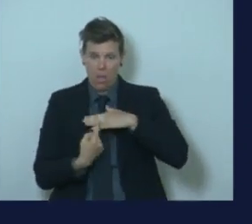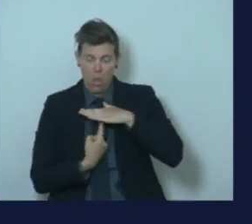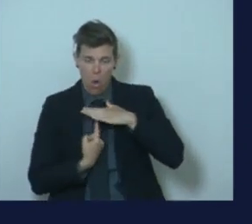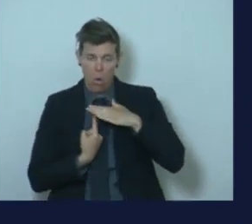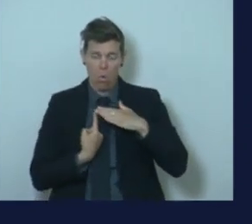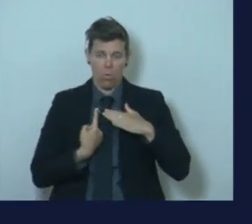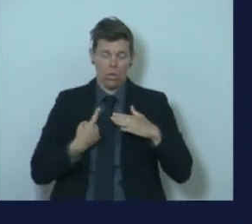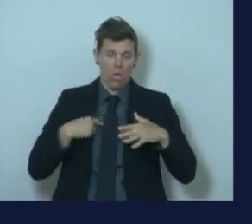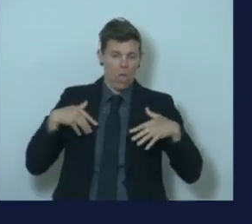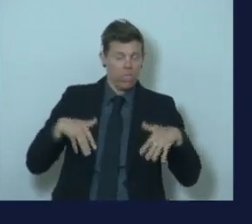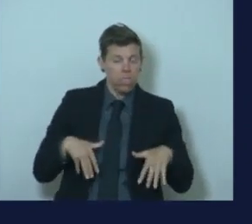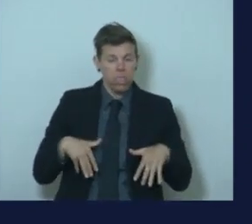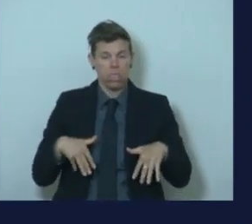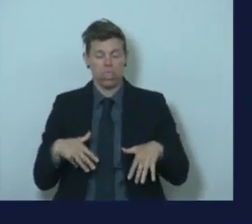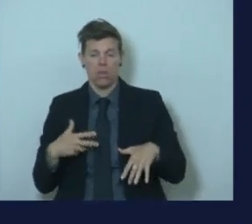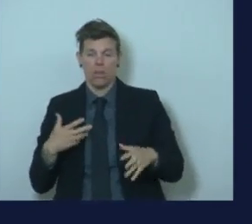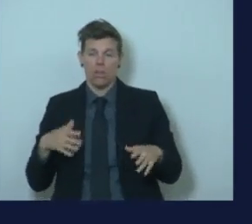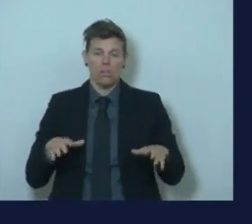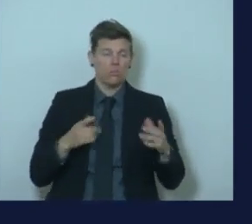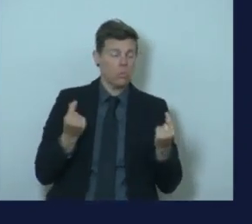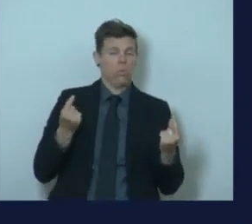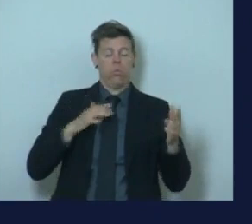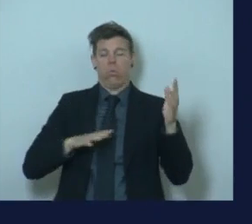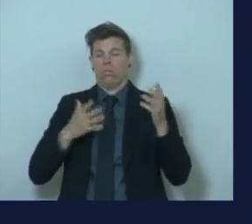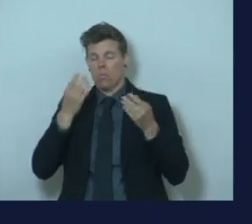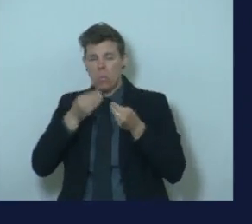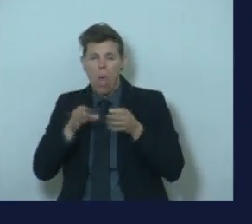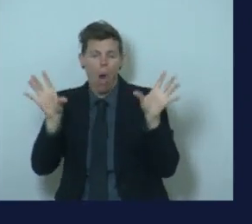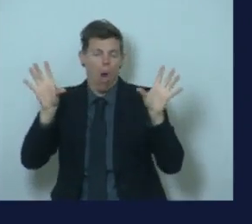WHAT ELSE WOULD HELP WITH THE SENSE OF ISOLATION?